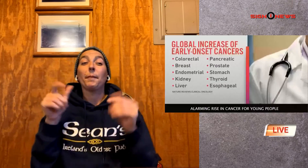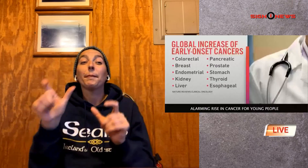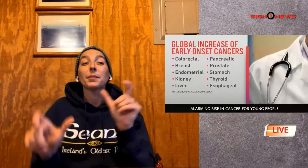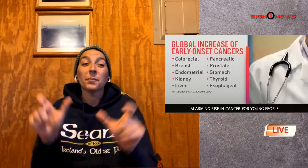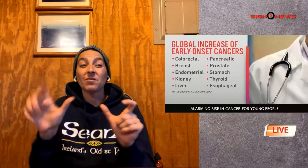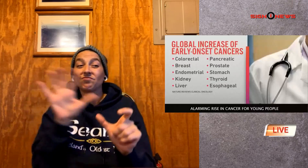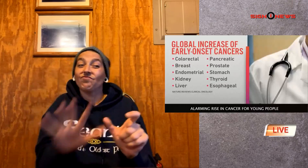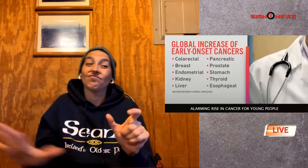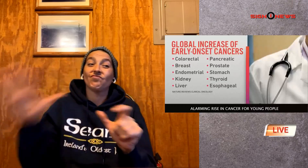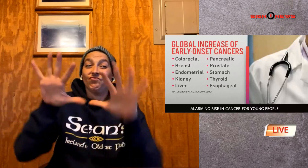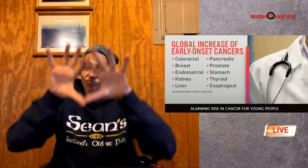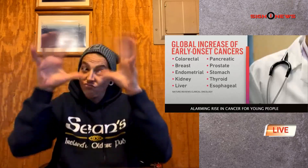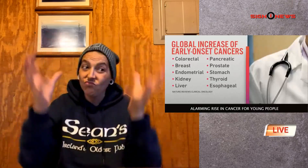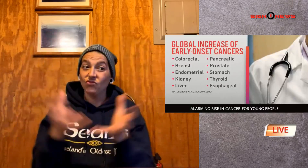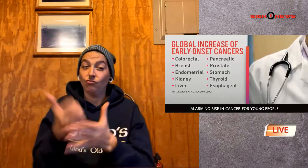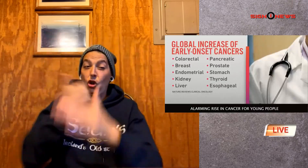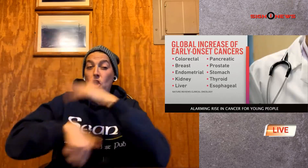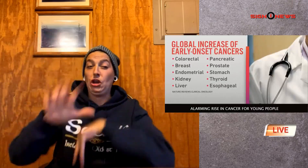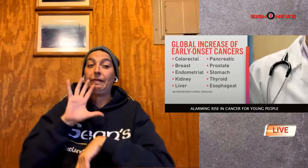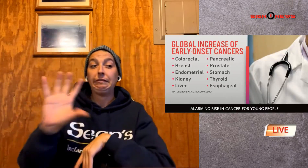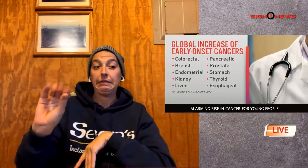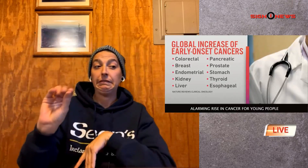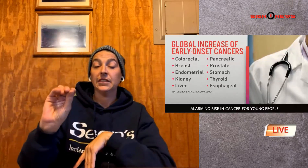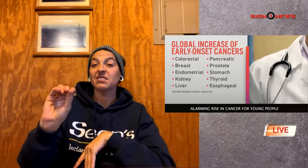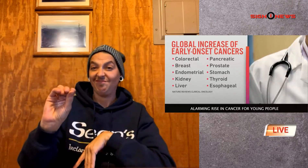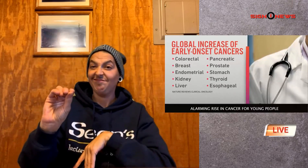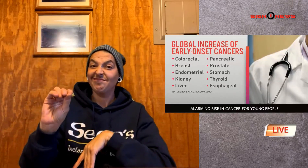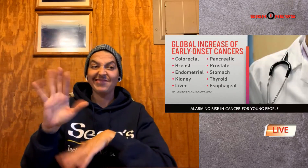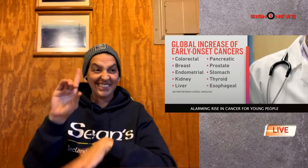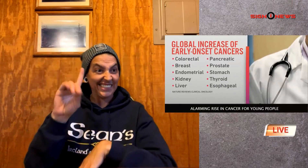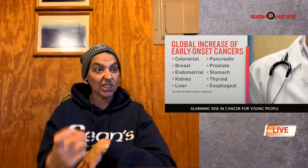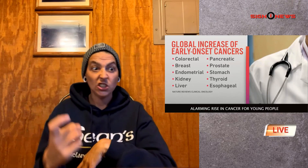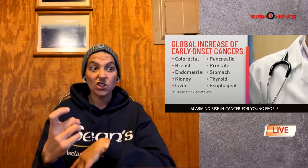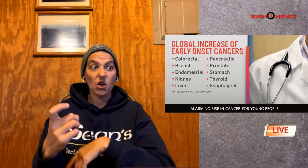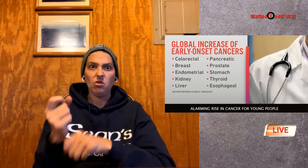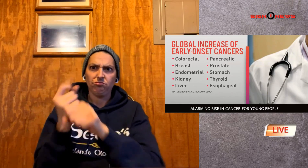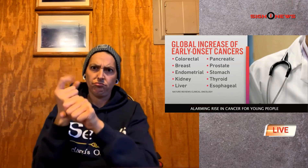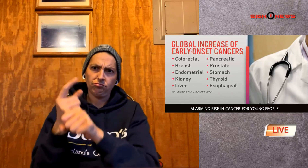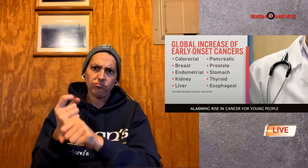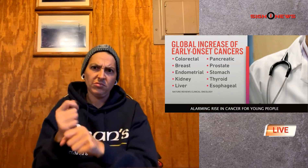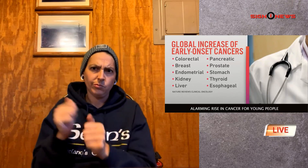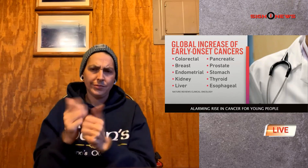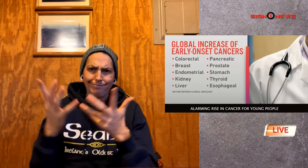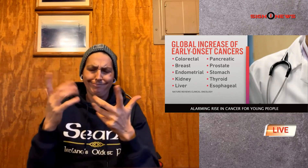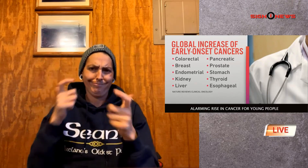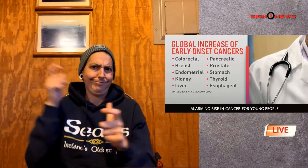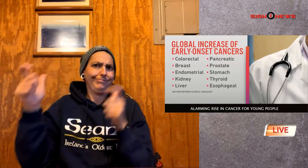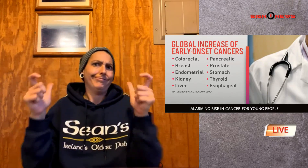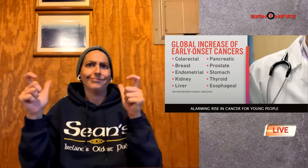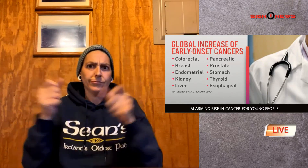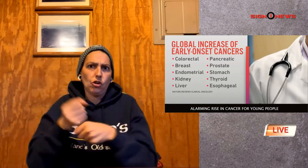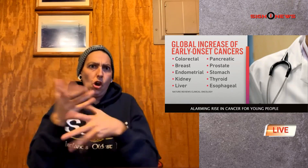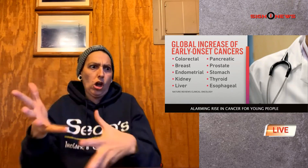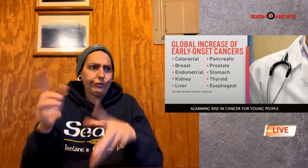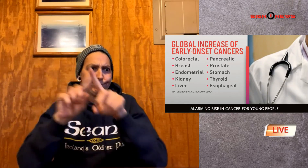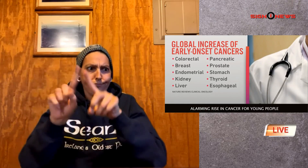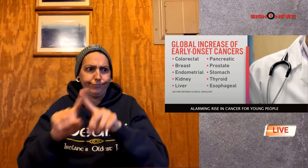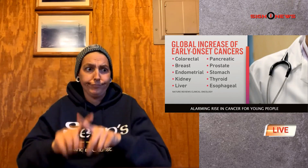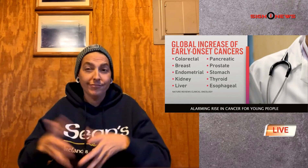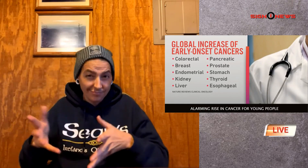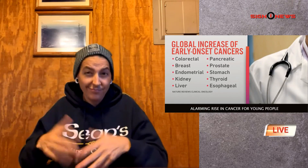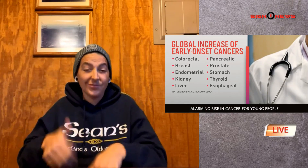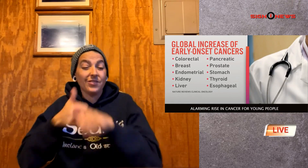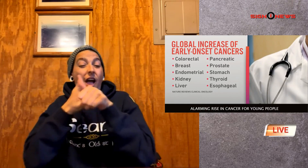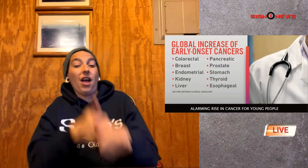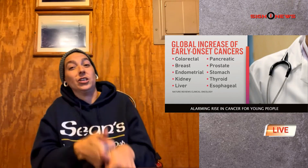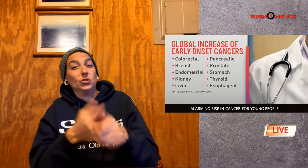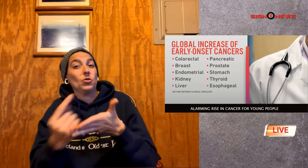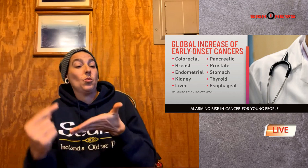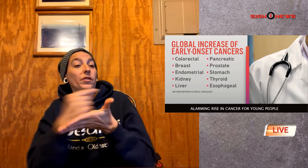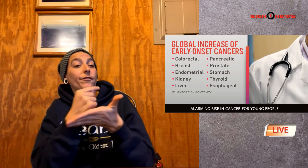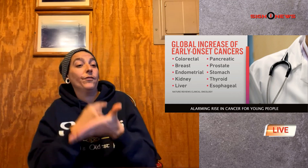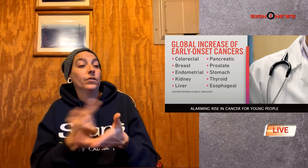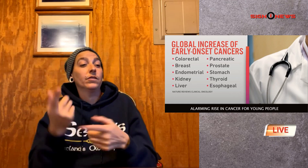people around the globe under the age of 50 are being diagnosed each year with major cancers